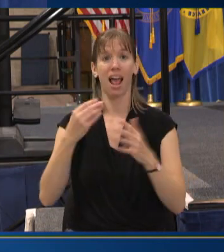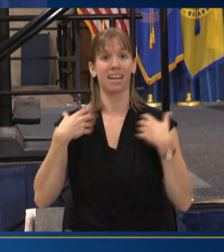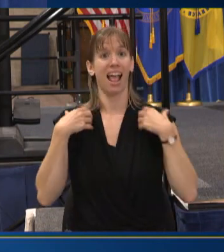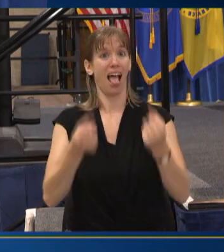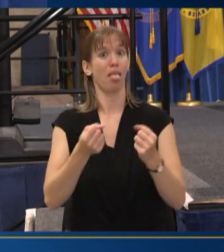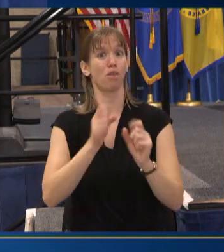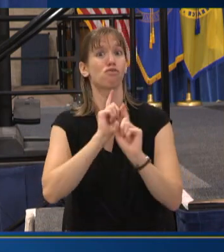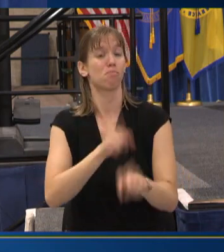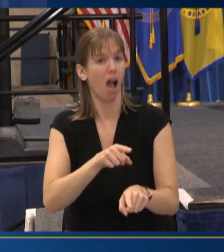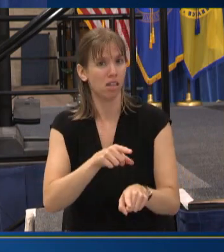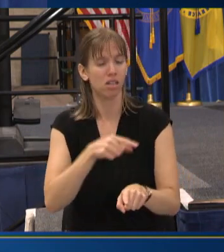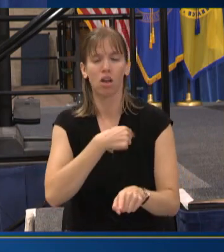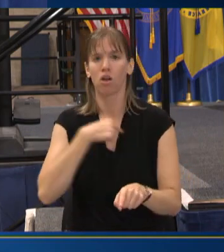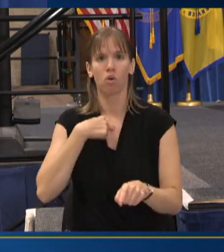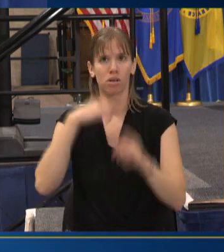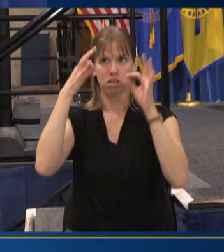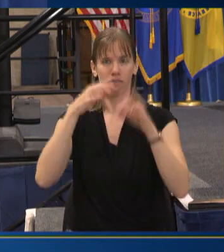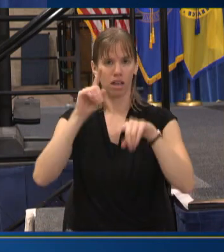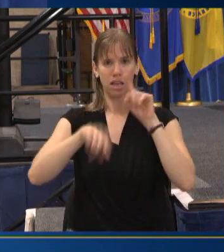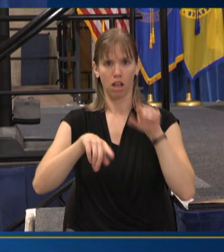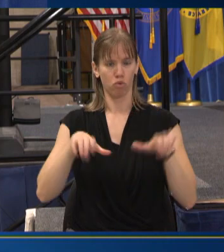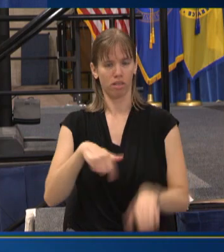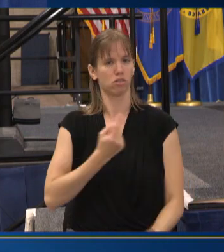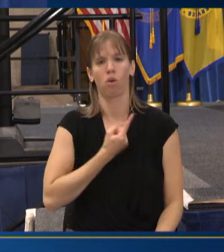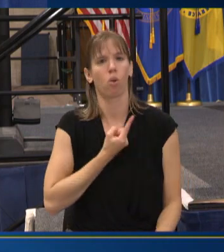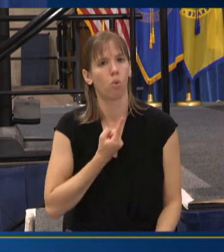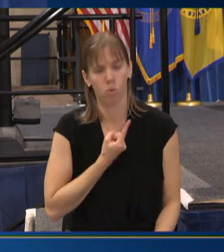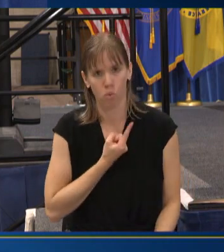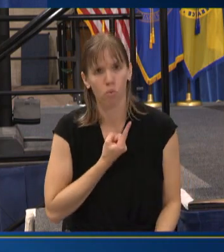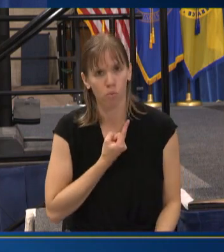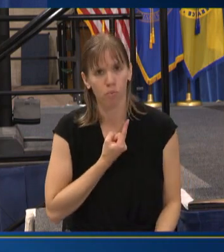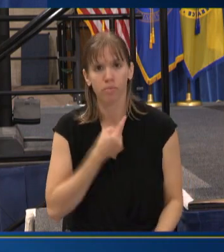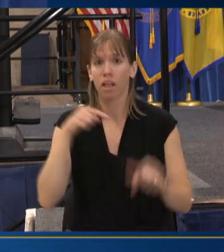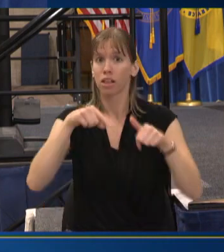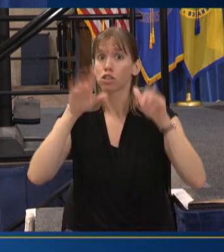We certainly cannot do this alone. This has been a great collaborative effort